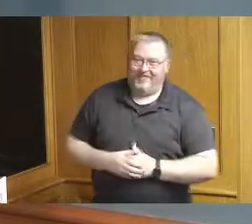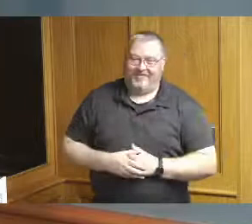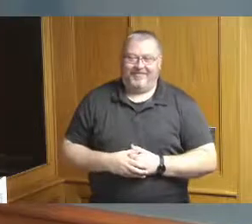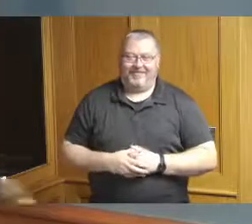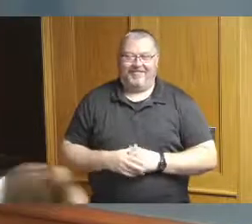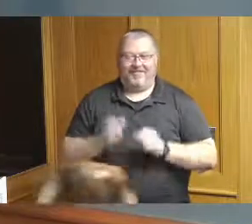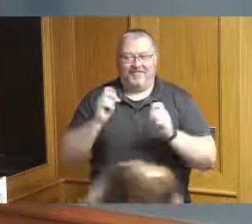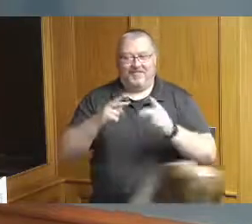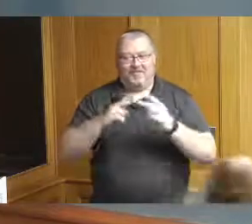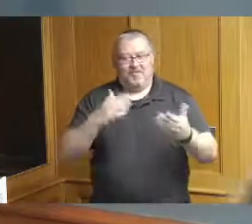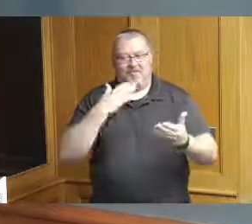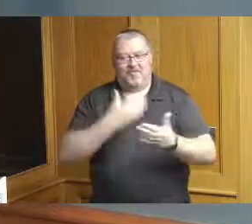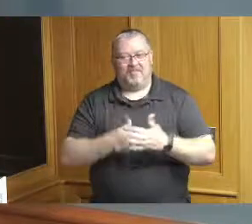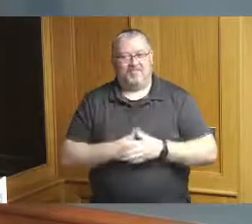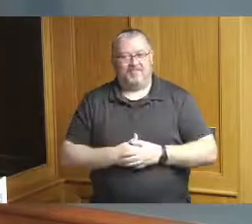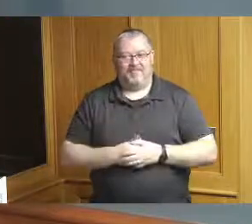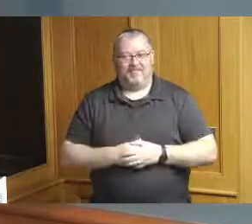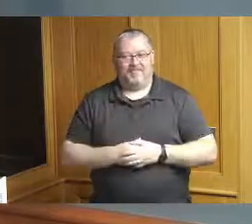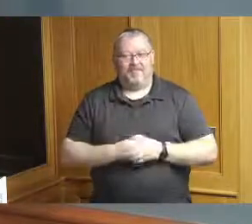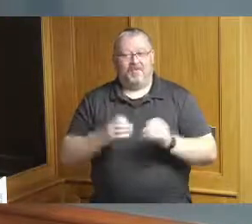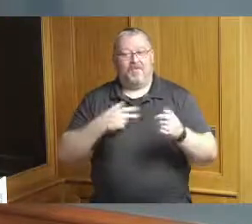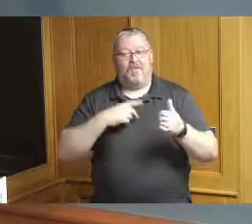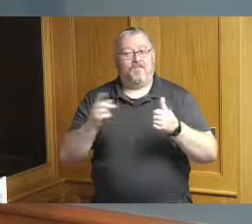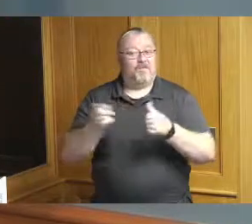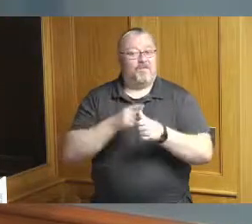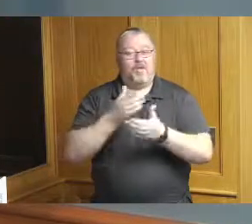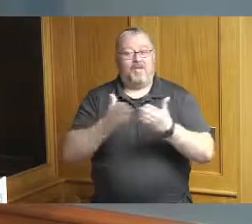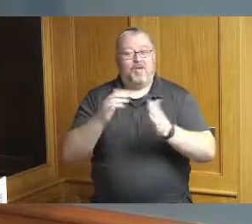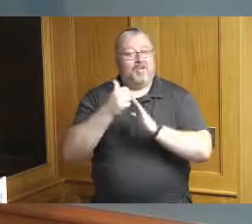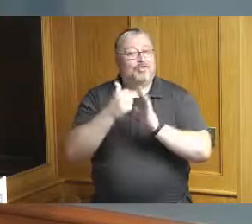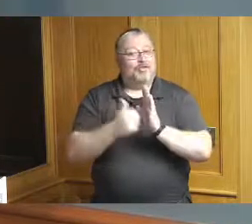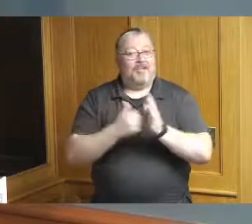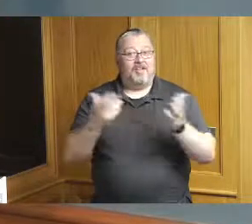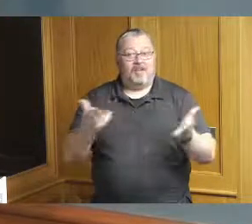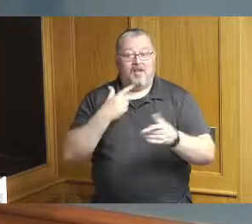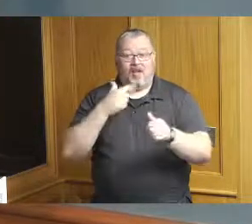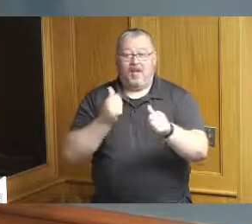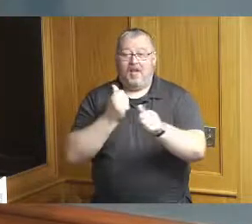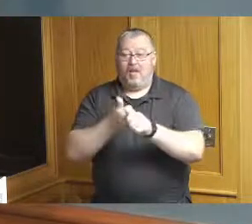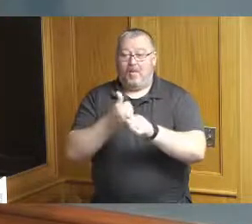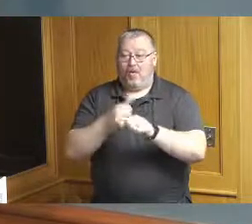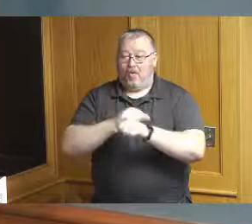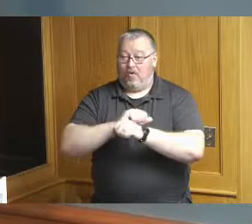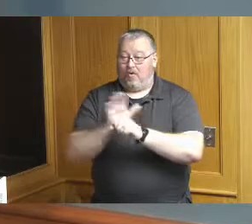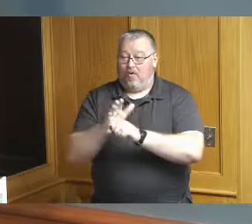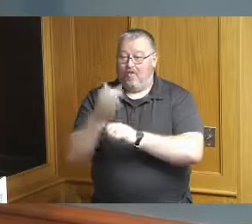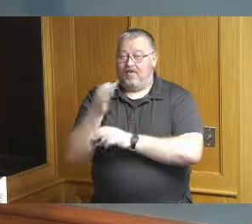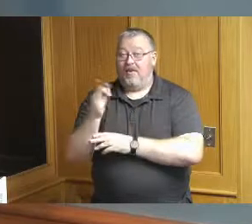very good so our first item on the agenda is update on Covid-19 health emergency